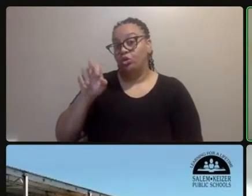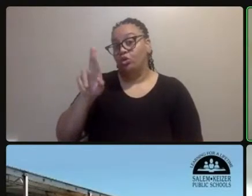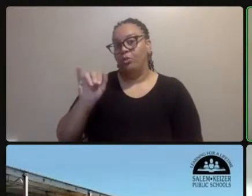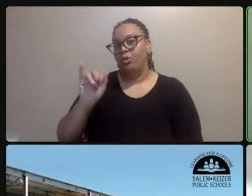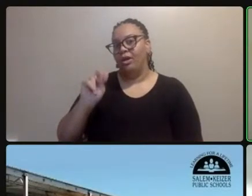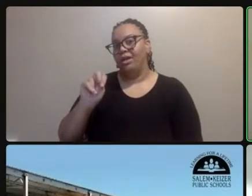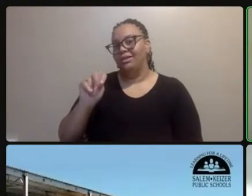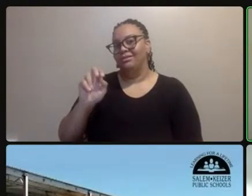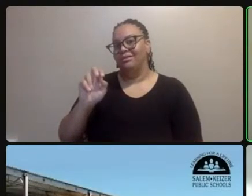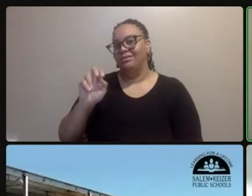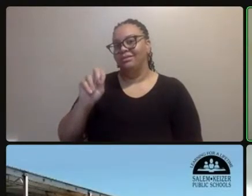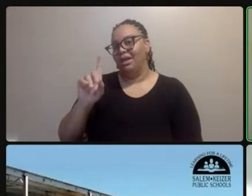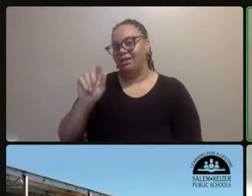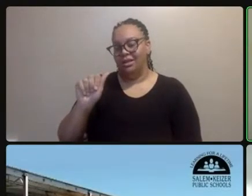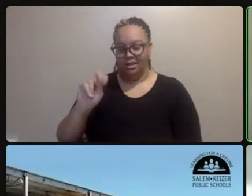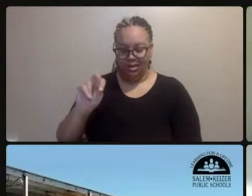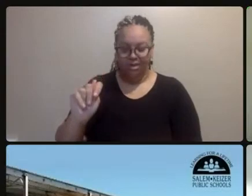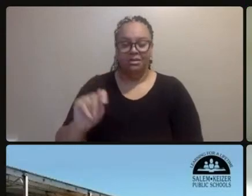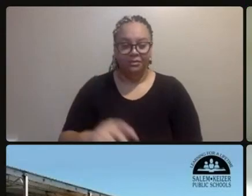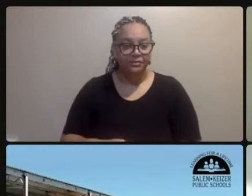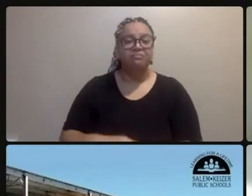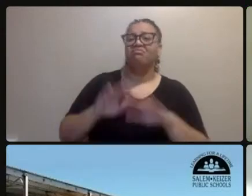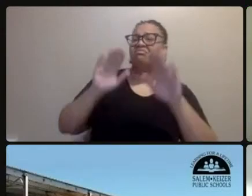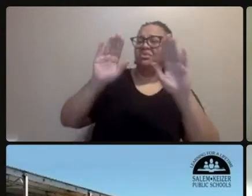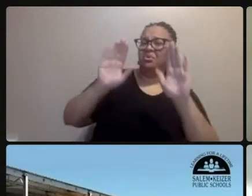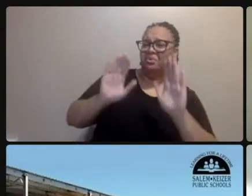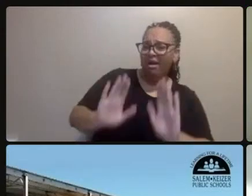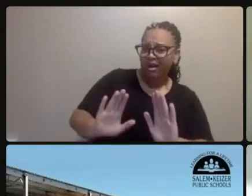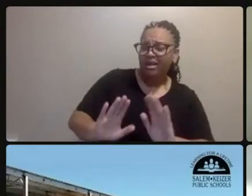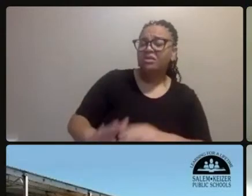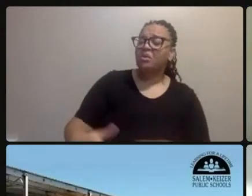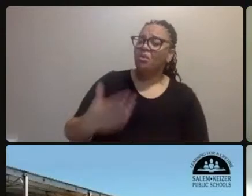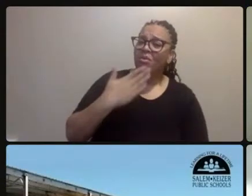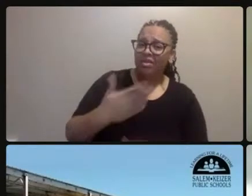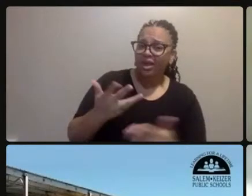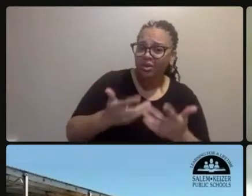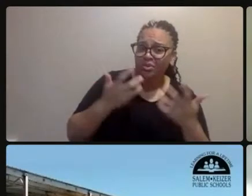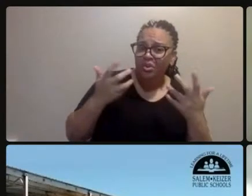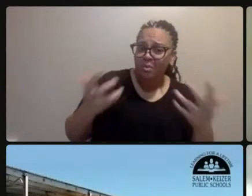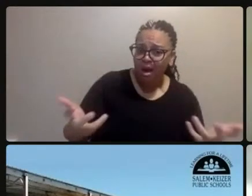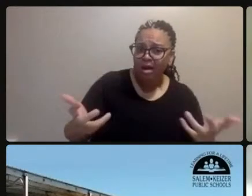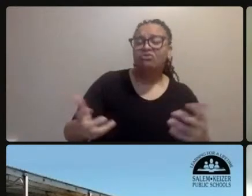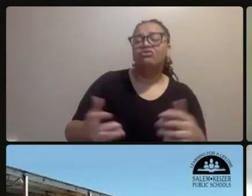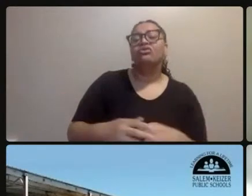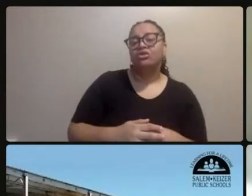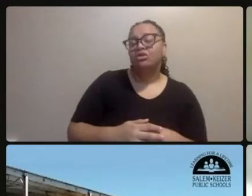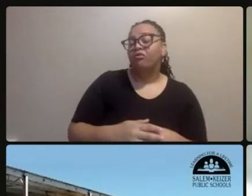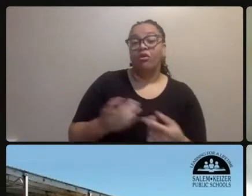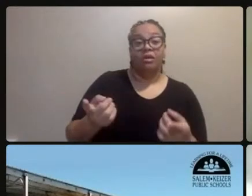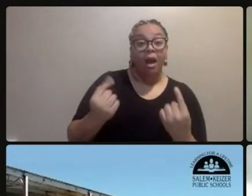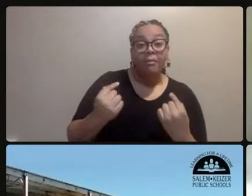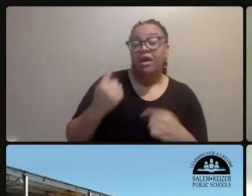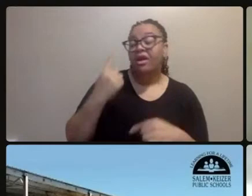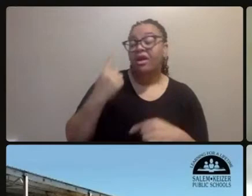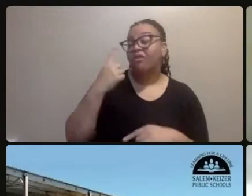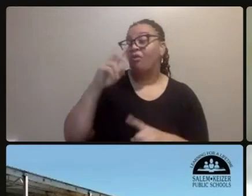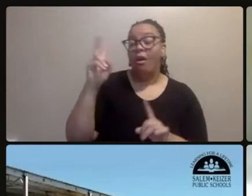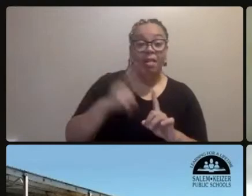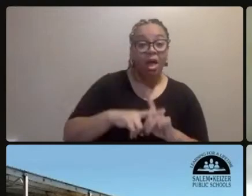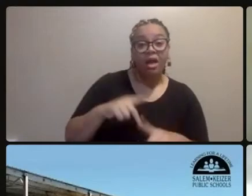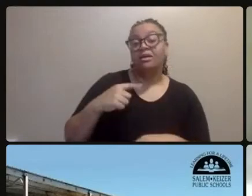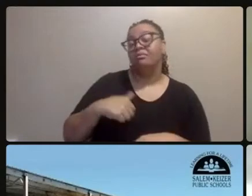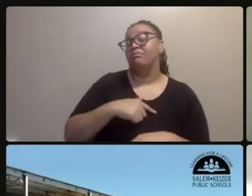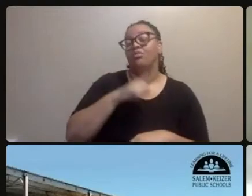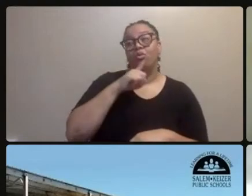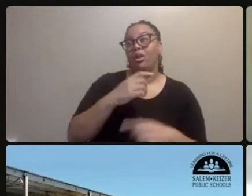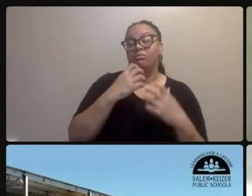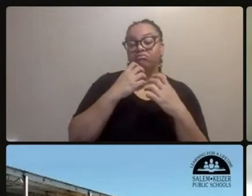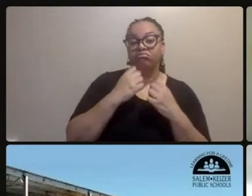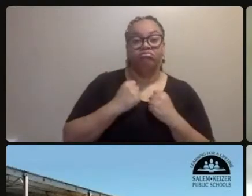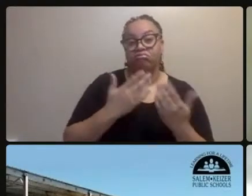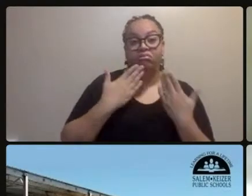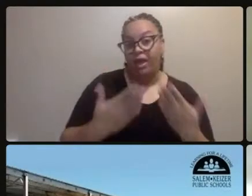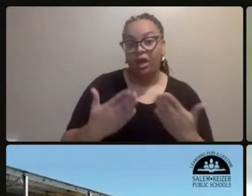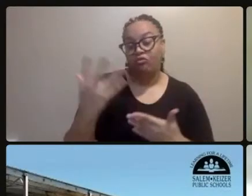AND HIRING HIRING A